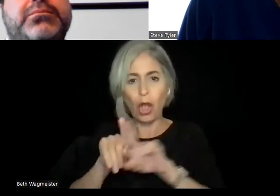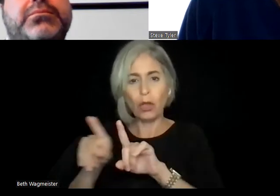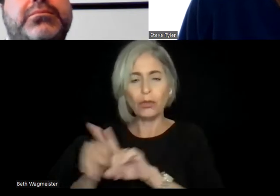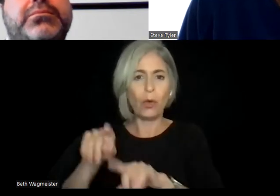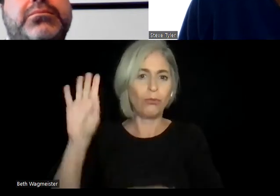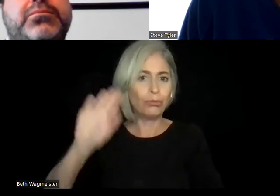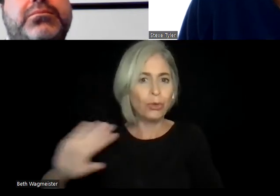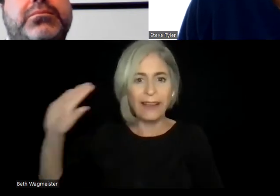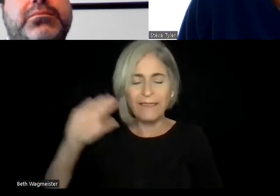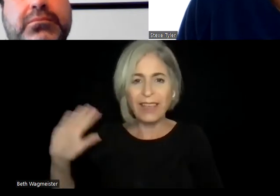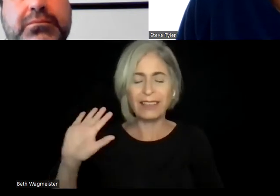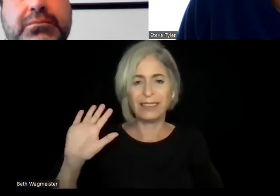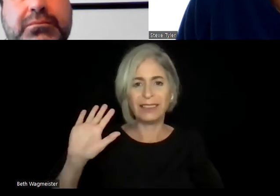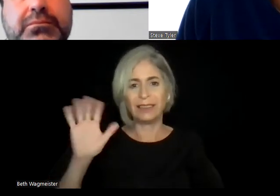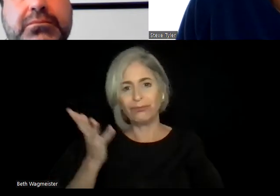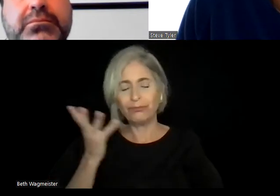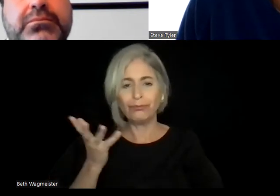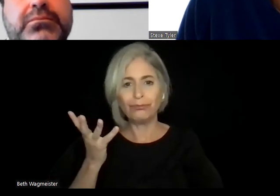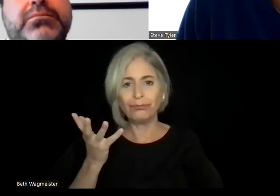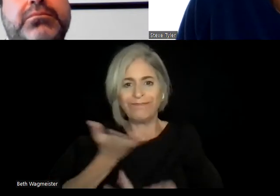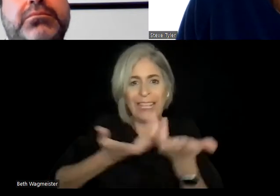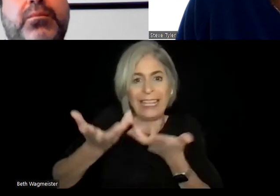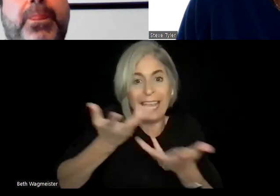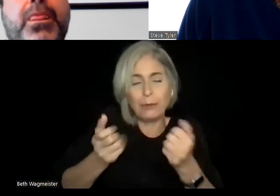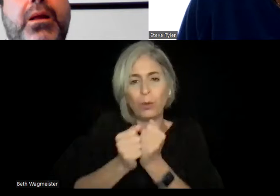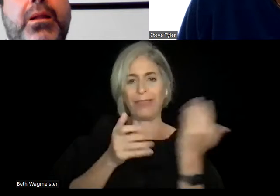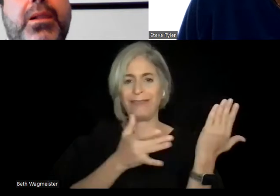from it. We need to learn from previous mistake